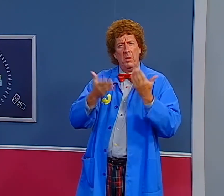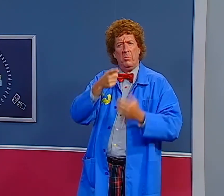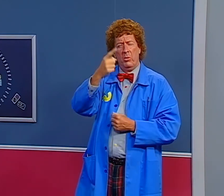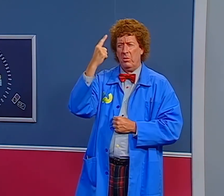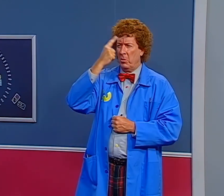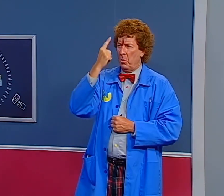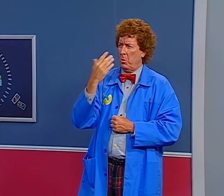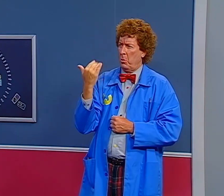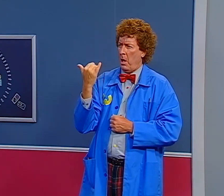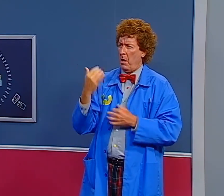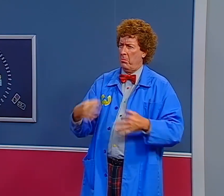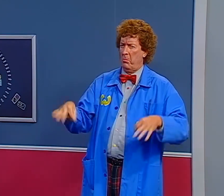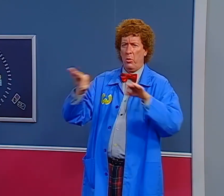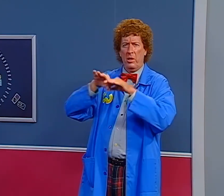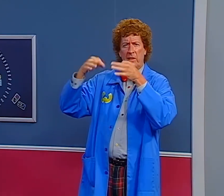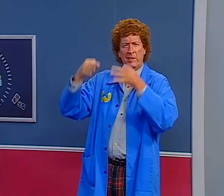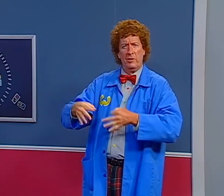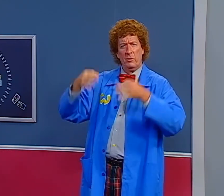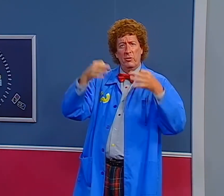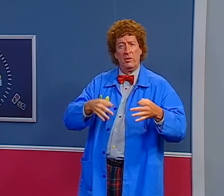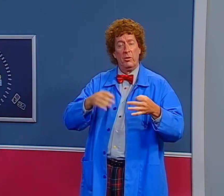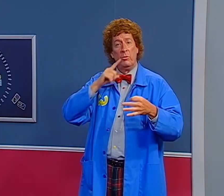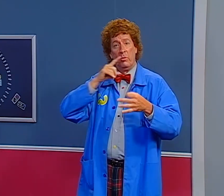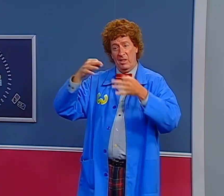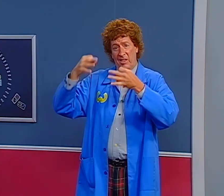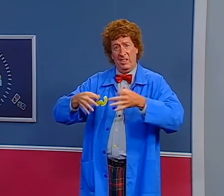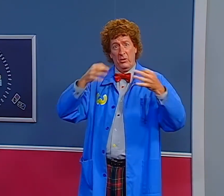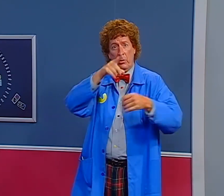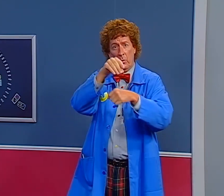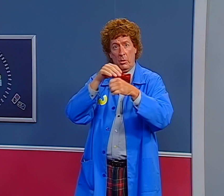MAYBE YOU'RE WONDERING WHY DECISIONS ARE SO IMPORTANT.